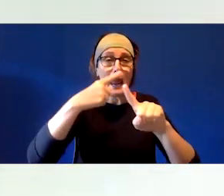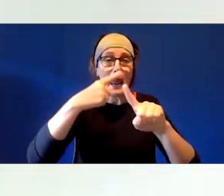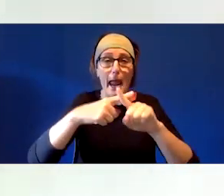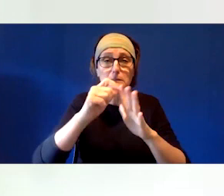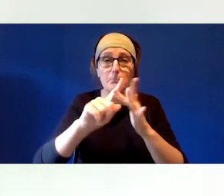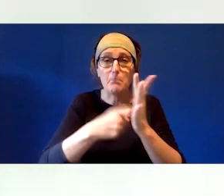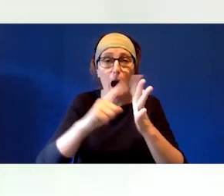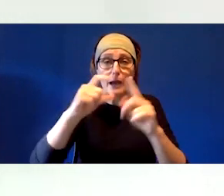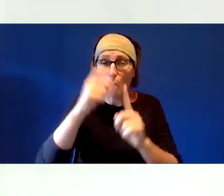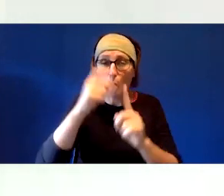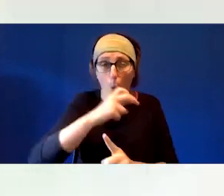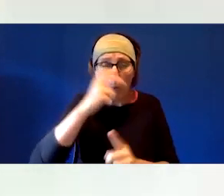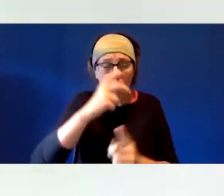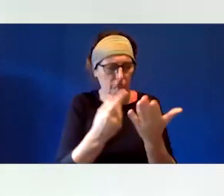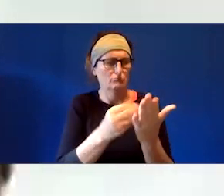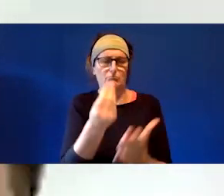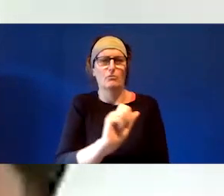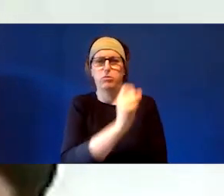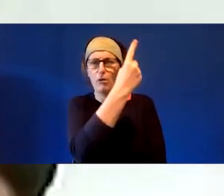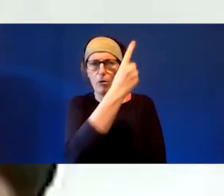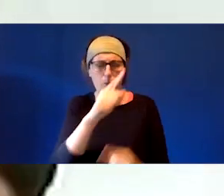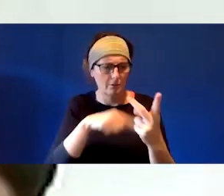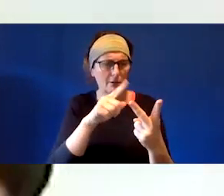I had